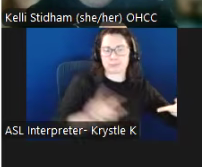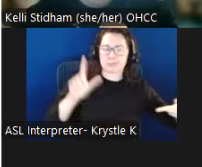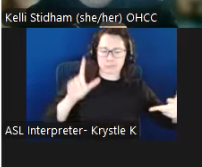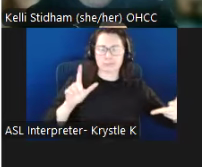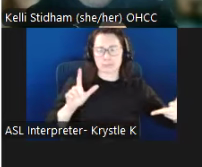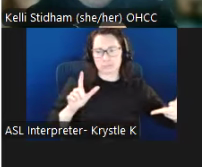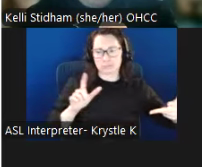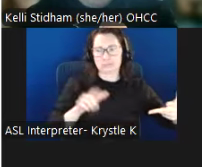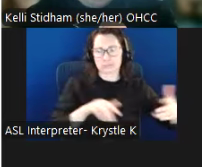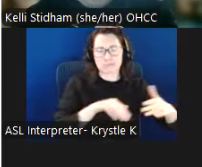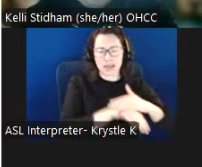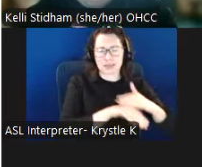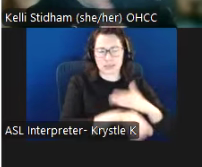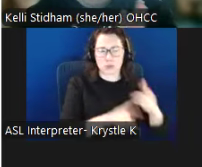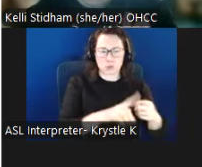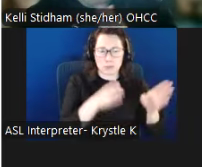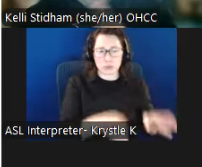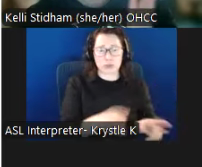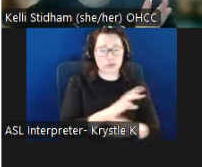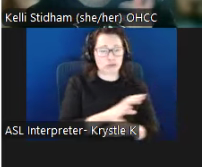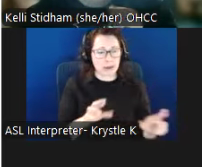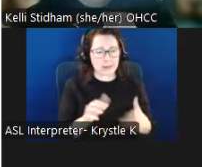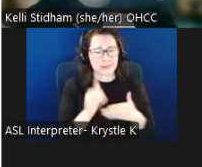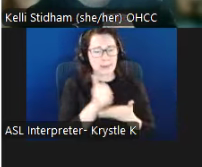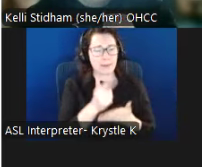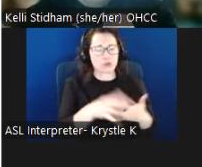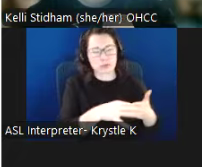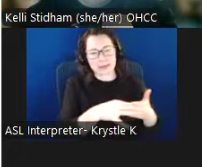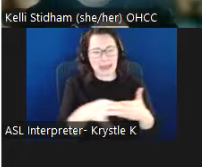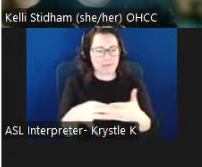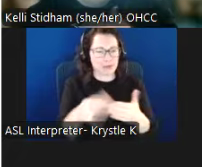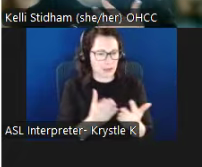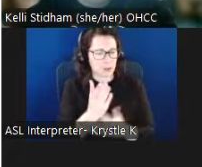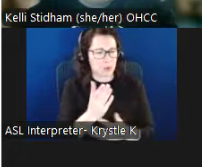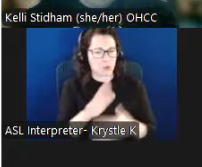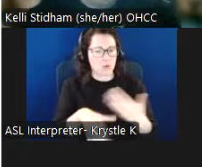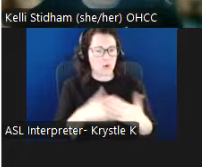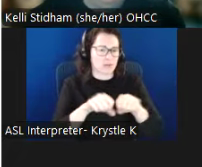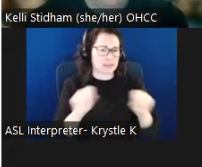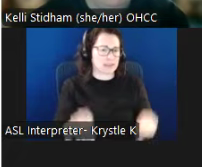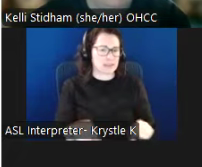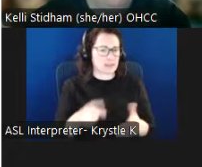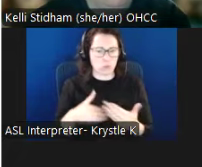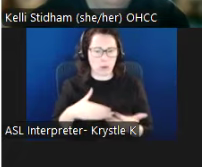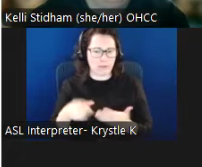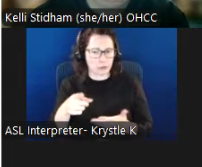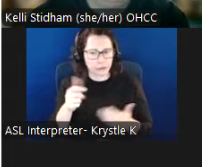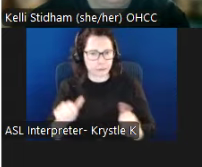access to someone that will help you navigate through the systems of what